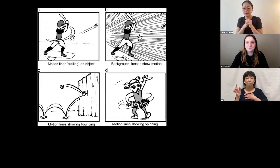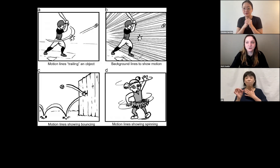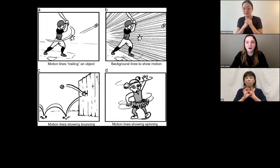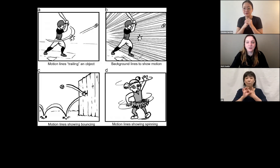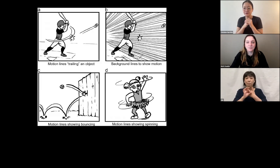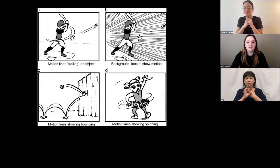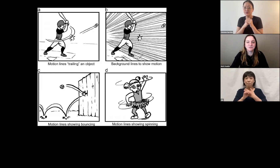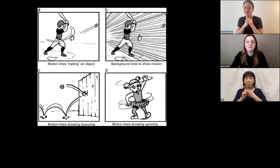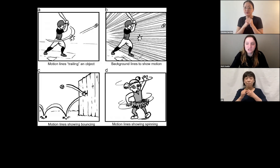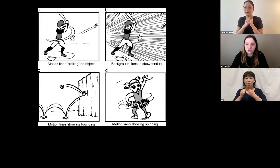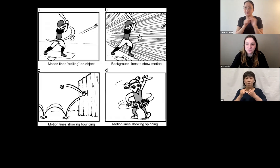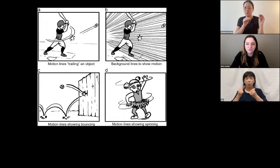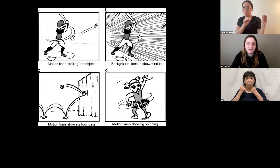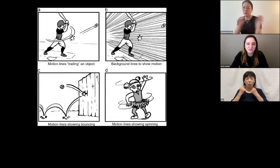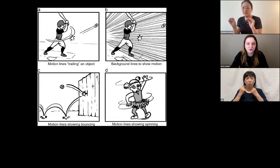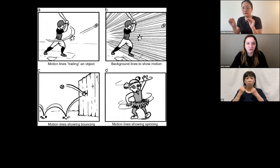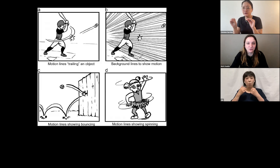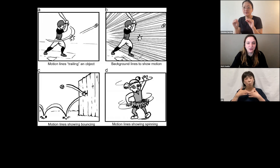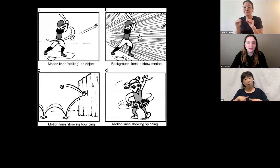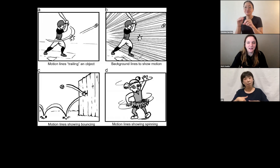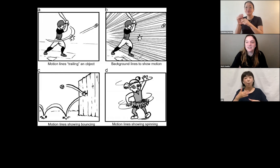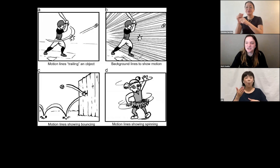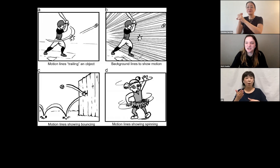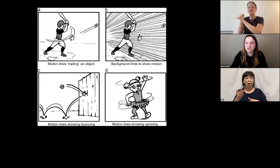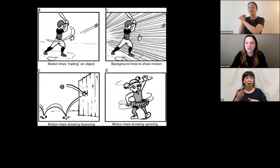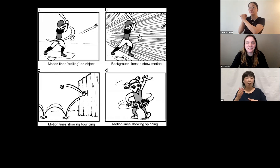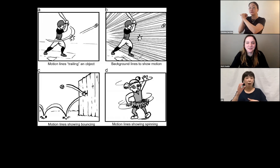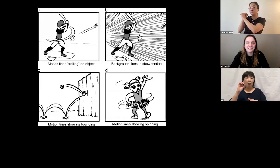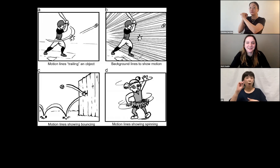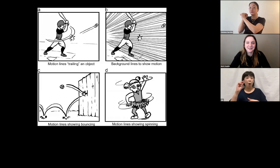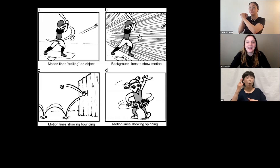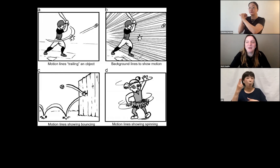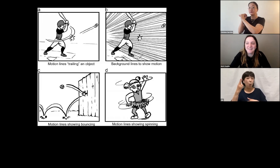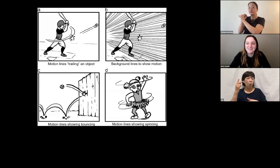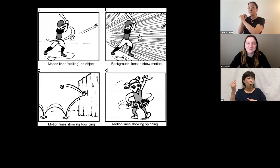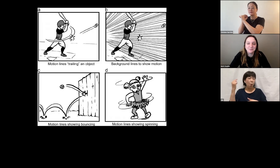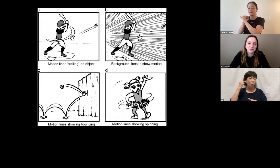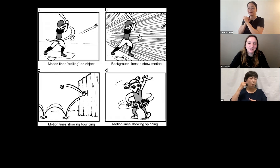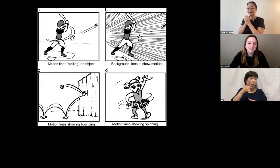or how much visual, physical exertion, how heavy something is.